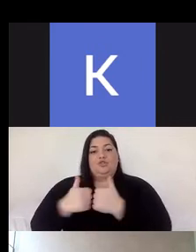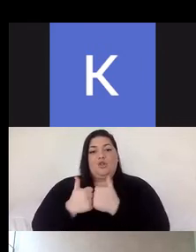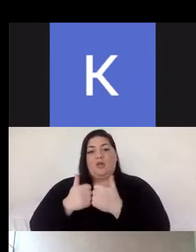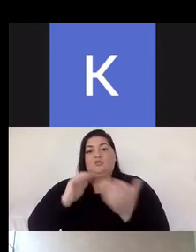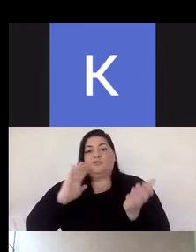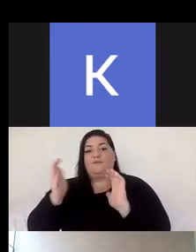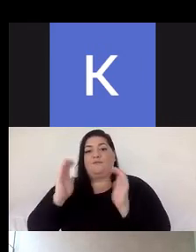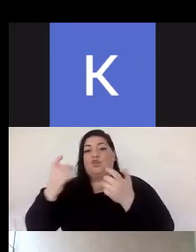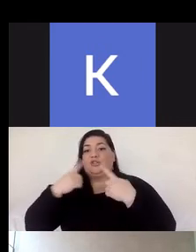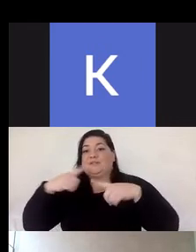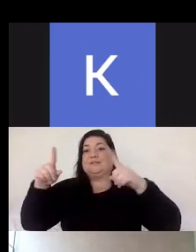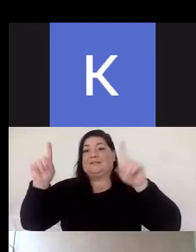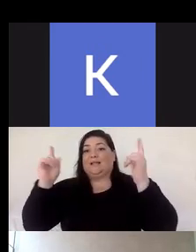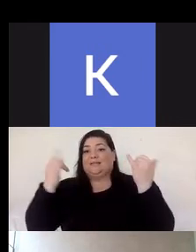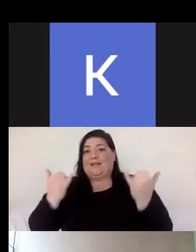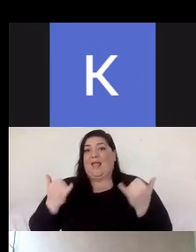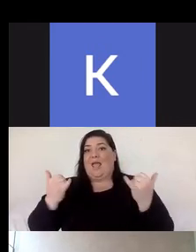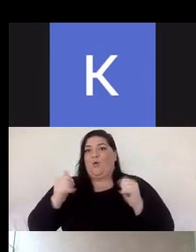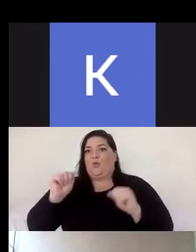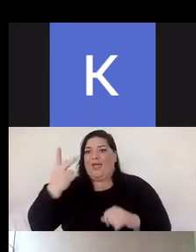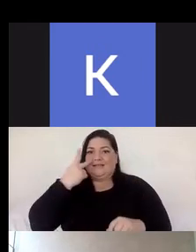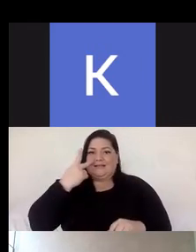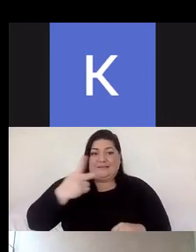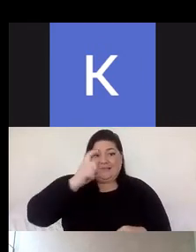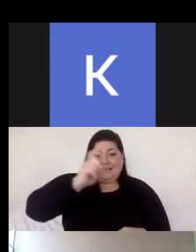So we see clearly the need, and we see clearly